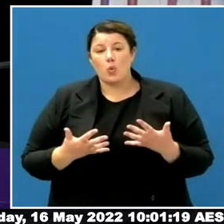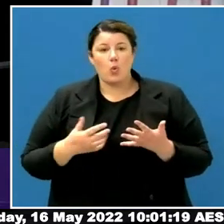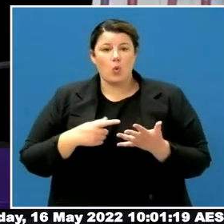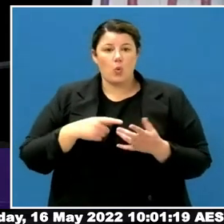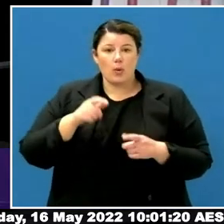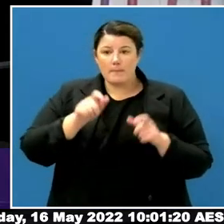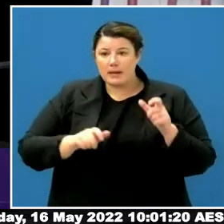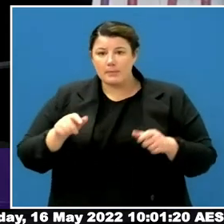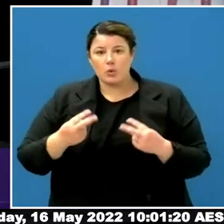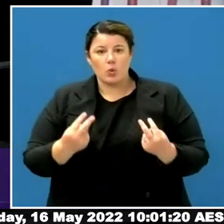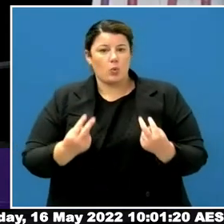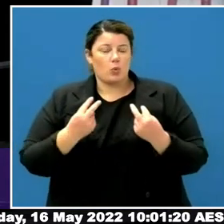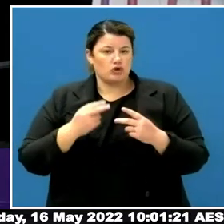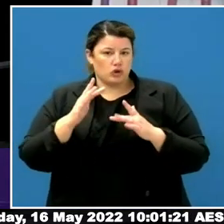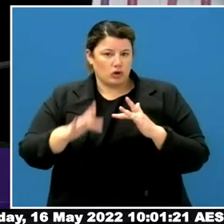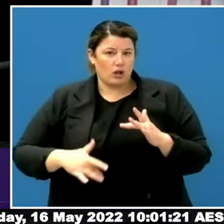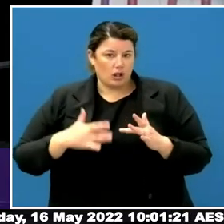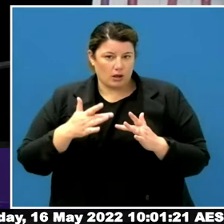are following the hearing on the live stream.